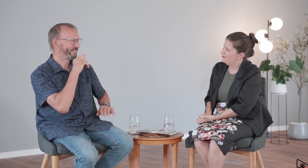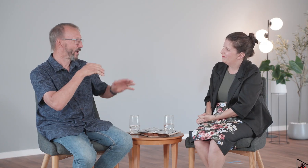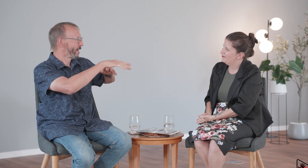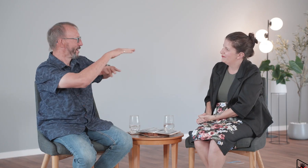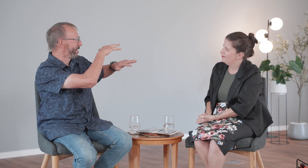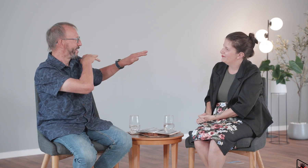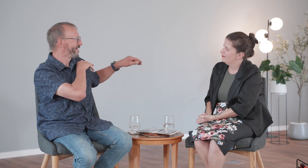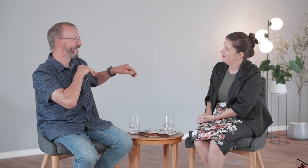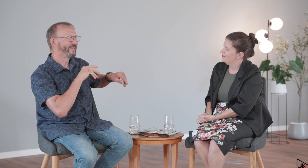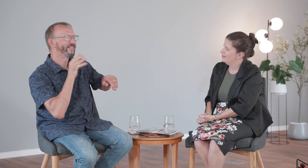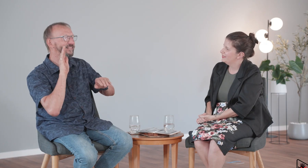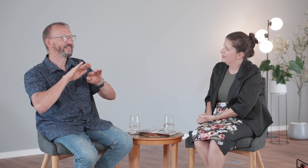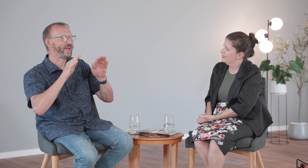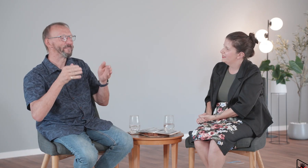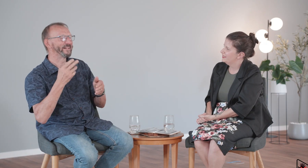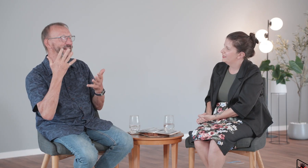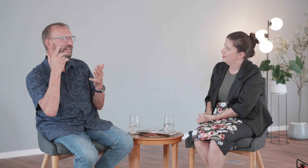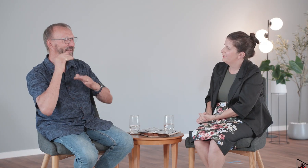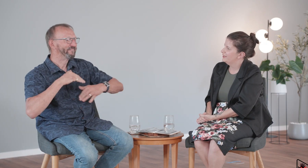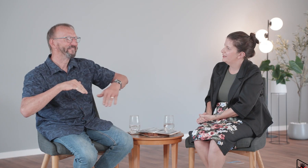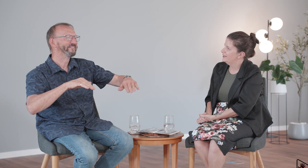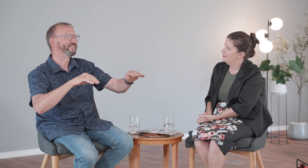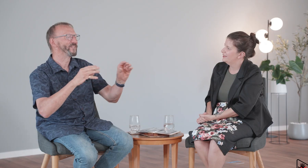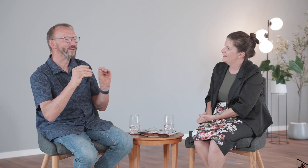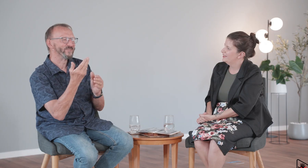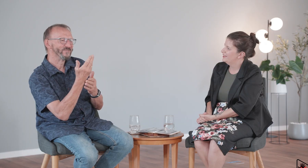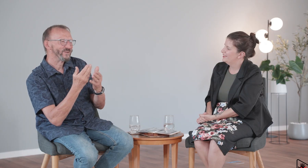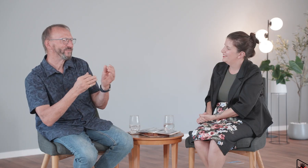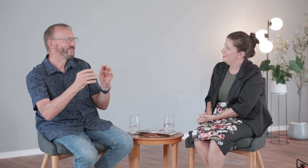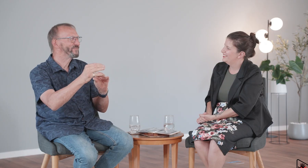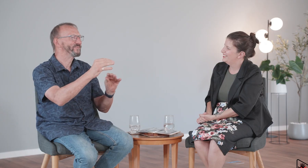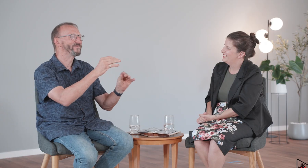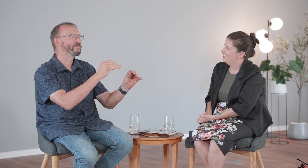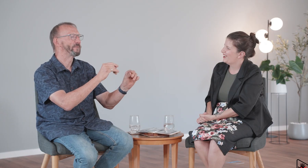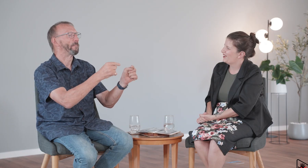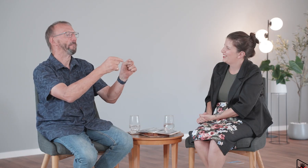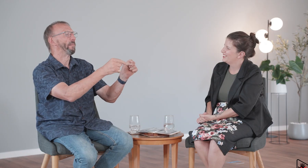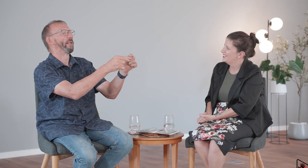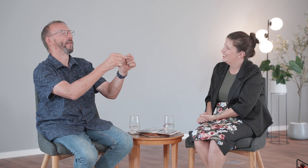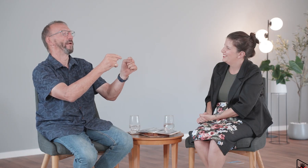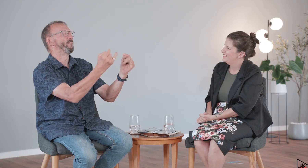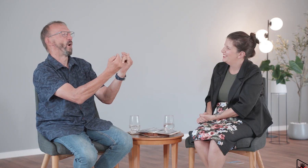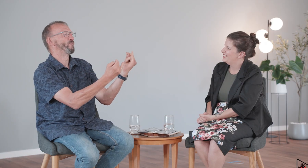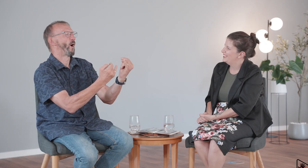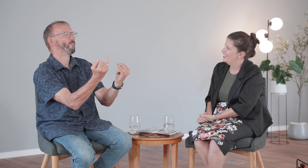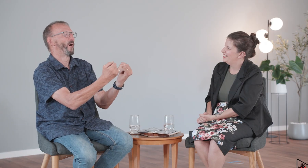Yeah. There were 120 hearing people and then this table of Deaf people telling stories to